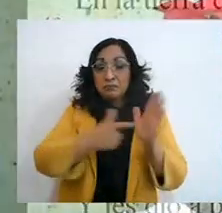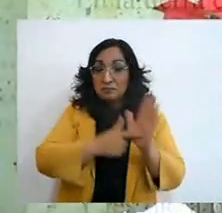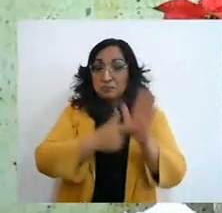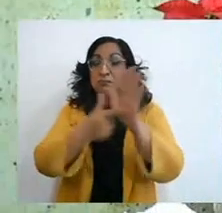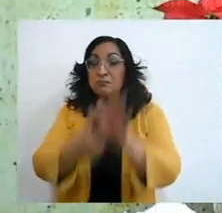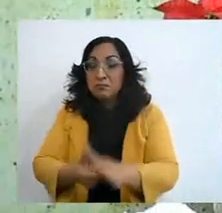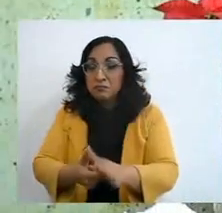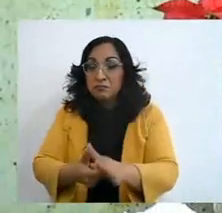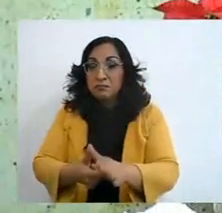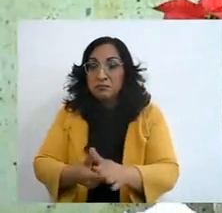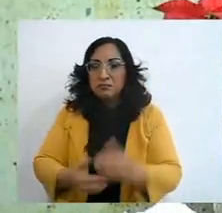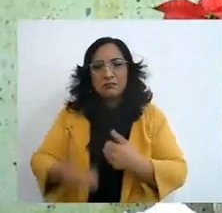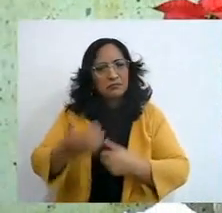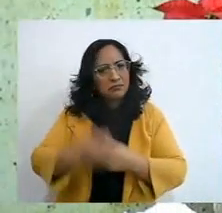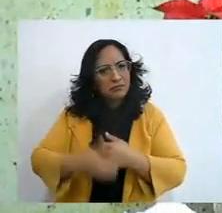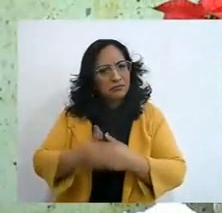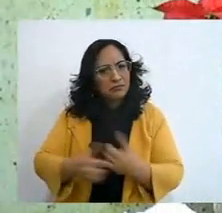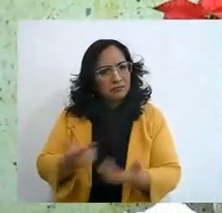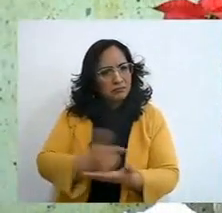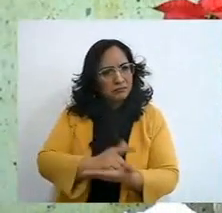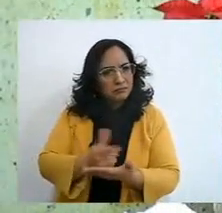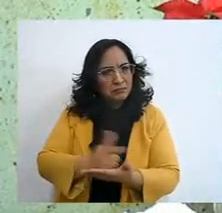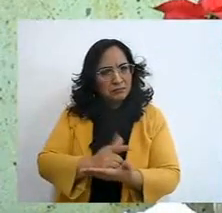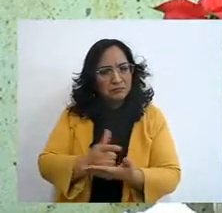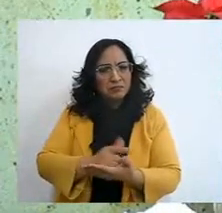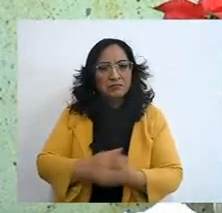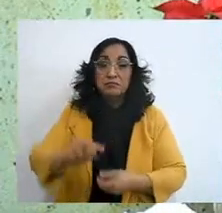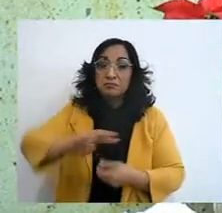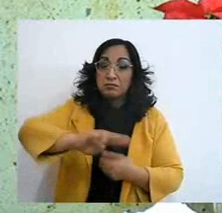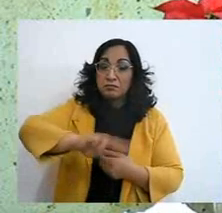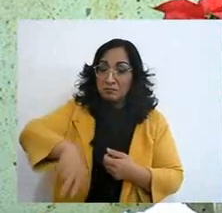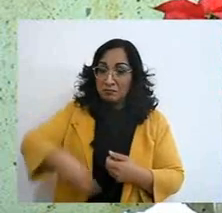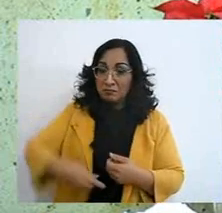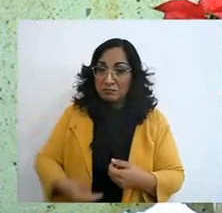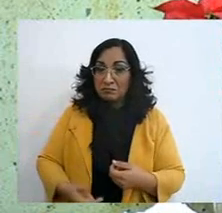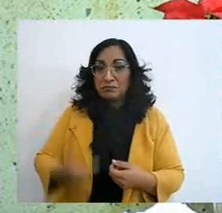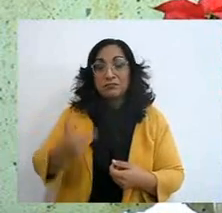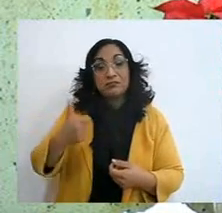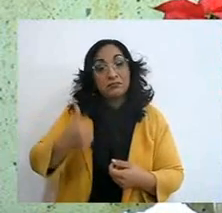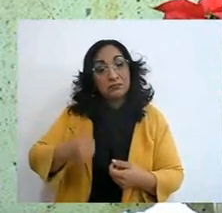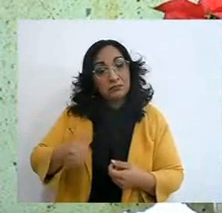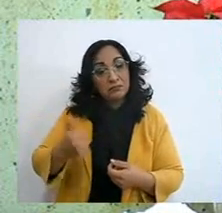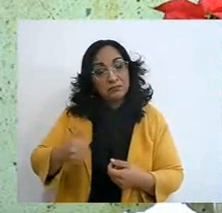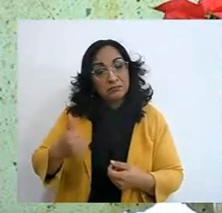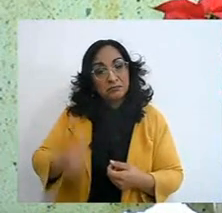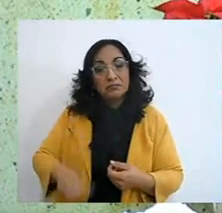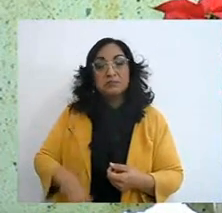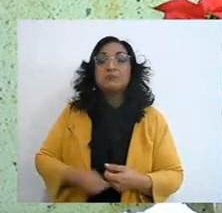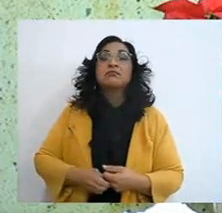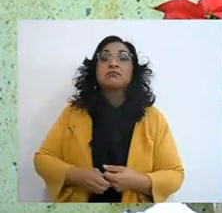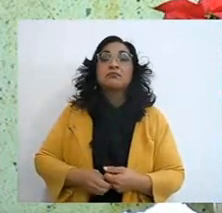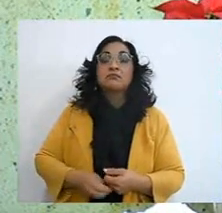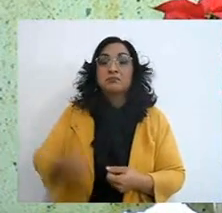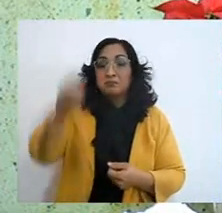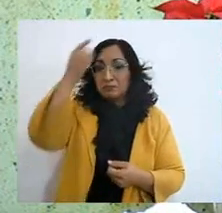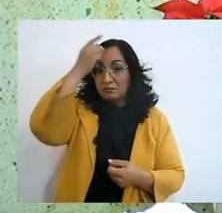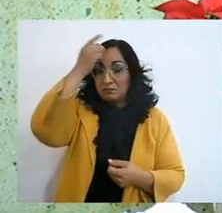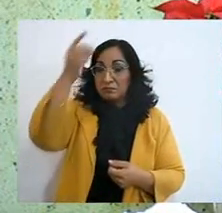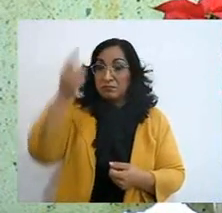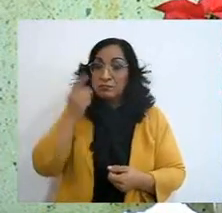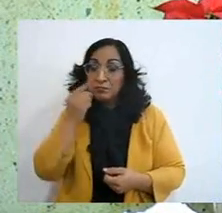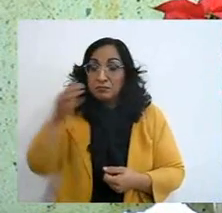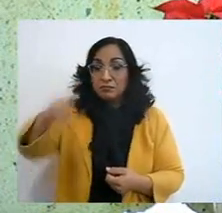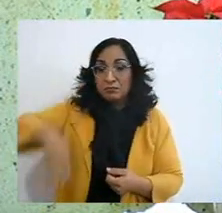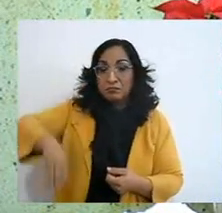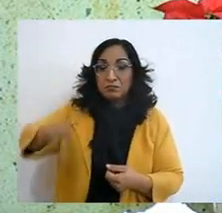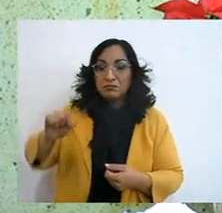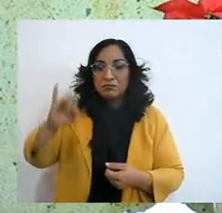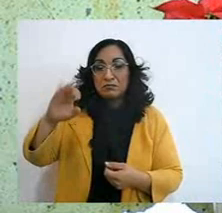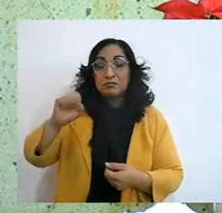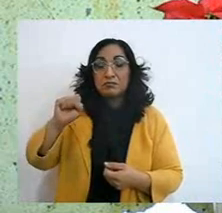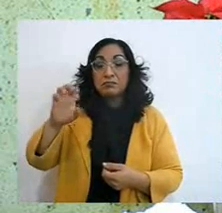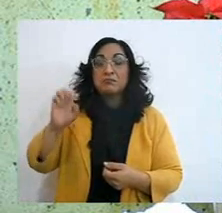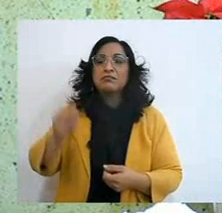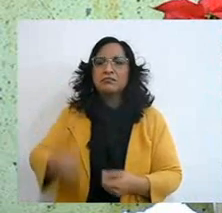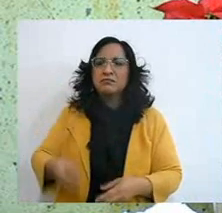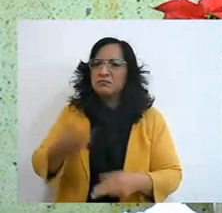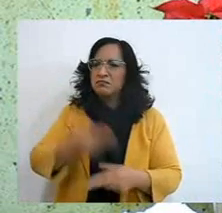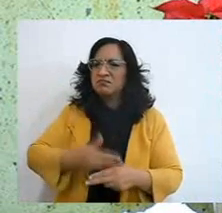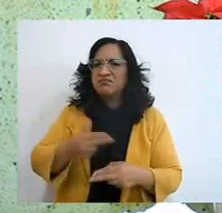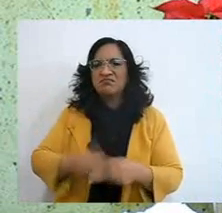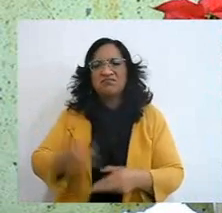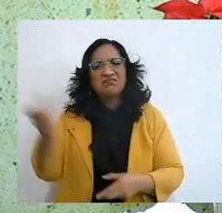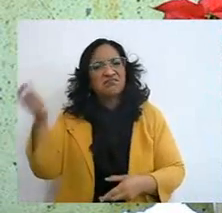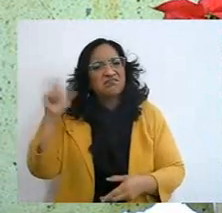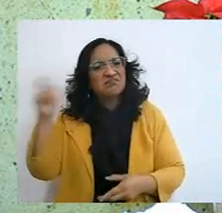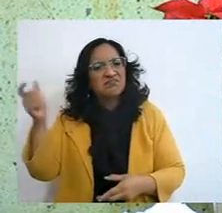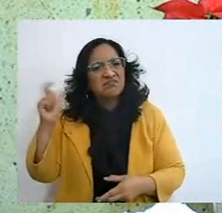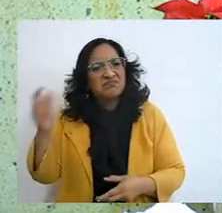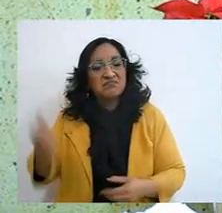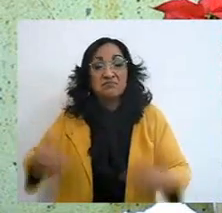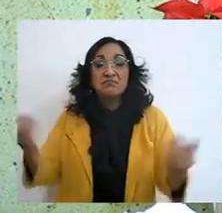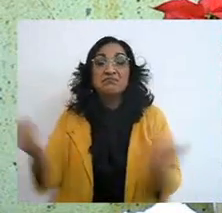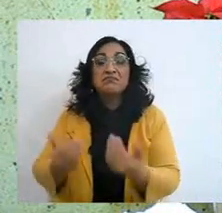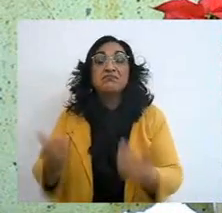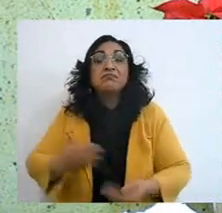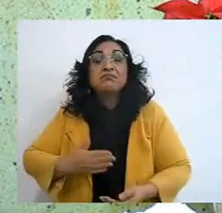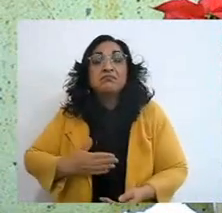in Numbers 14:11 "and the LORD said to Moses, How long will this people irritate me?